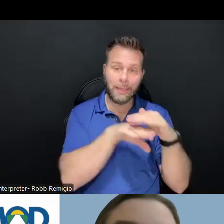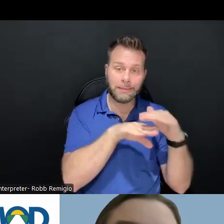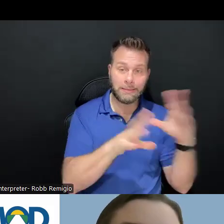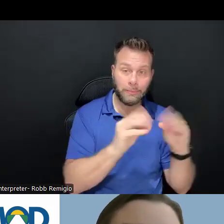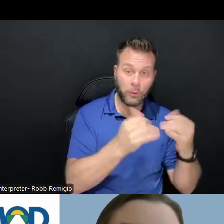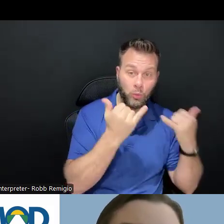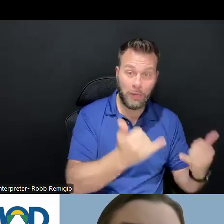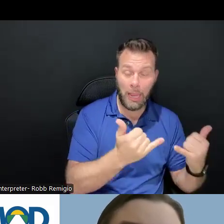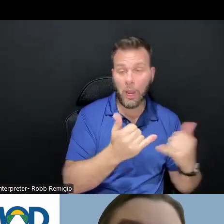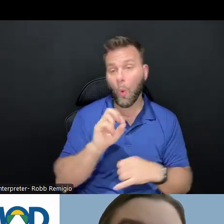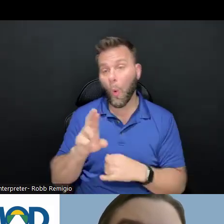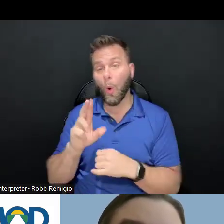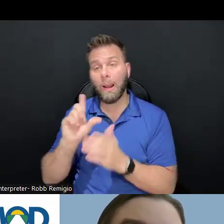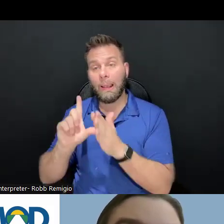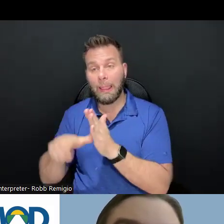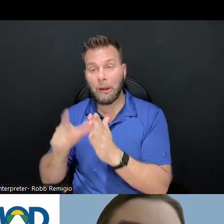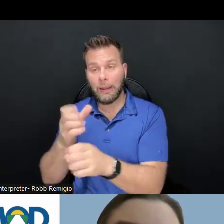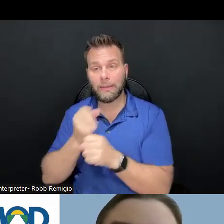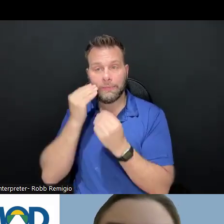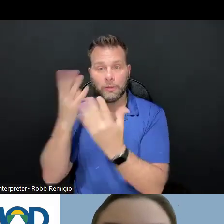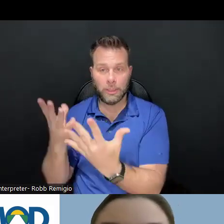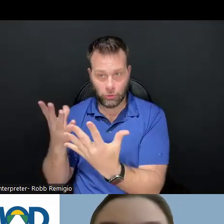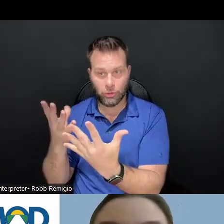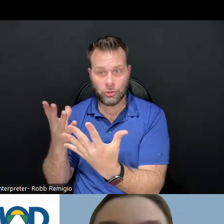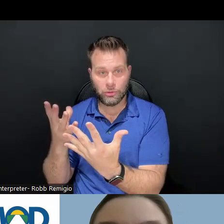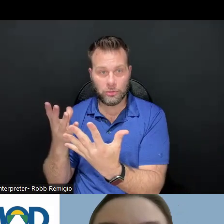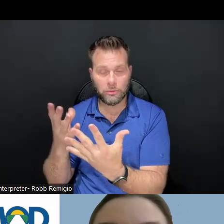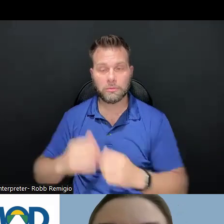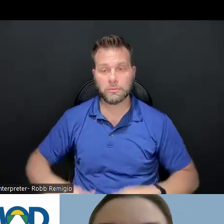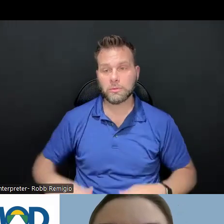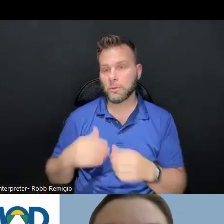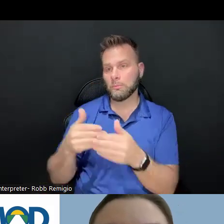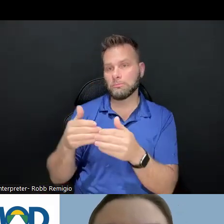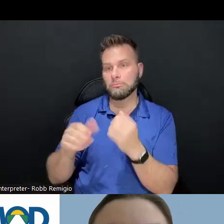possible, either to access the meeting today or to access the information from the meeting, you know, in a short timeframe.